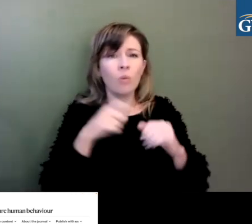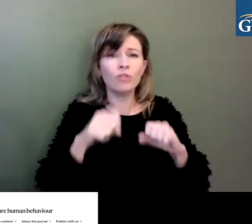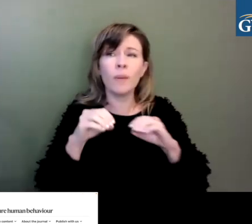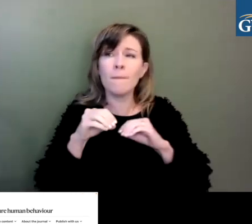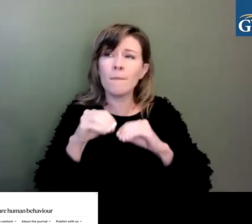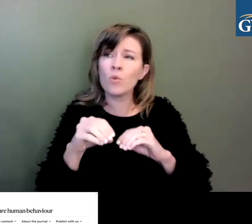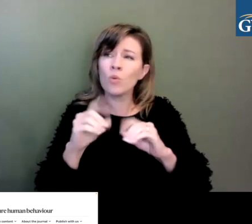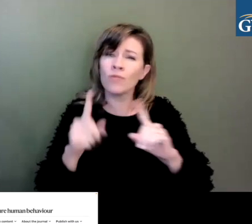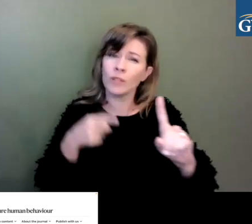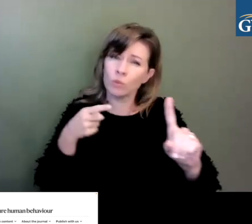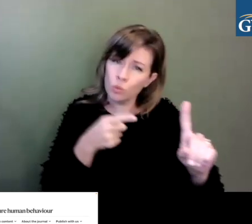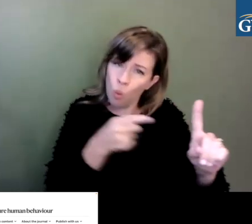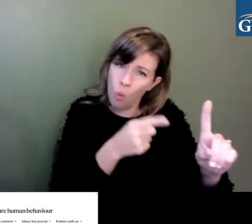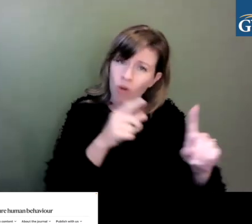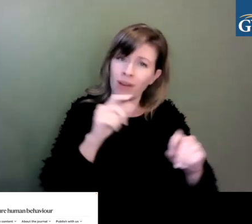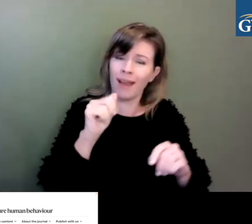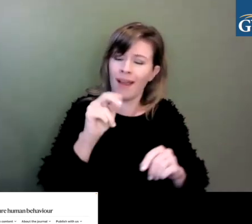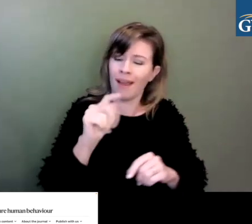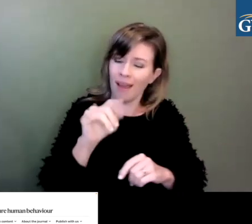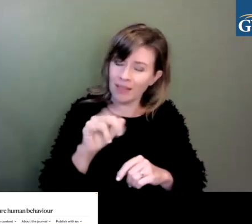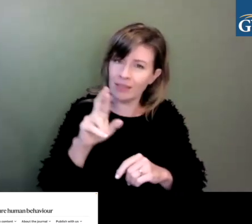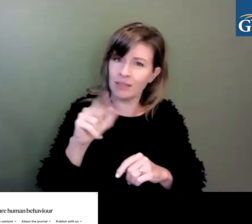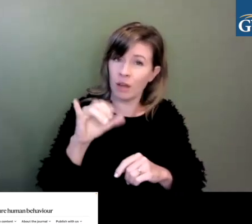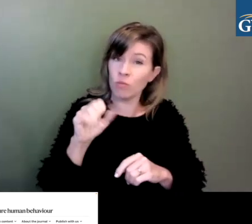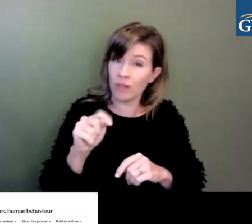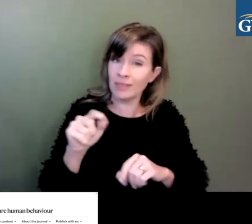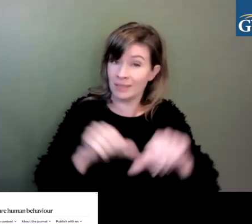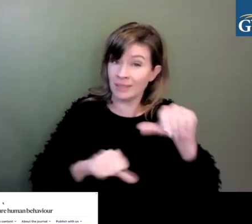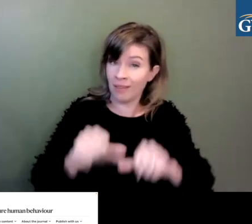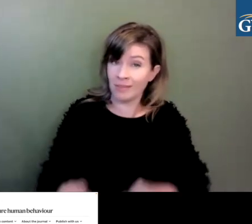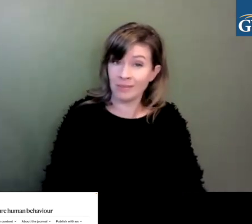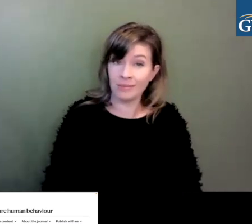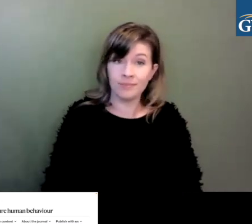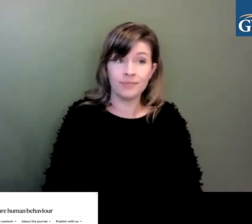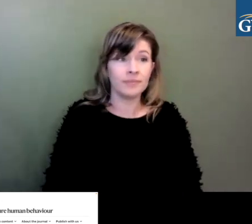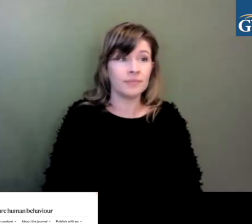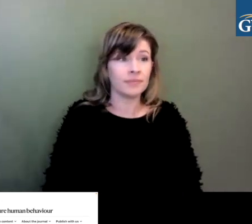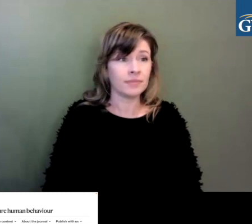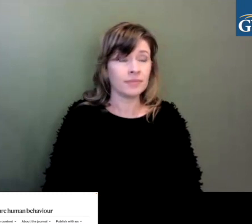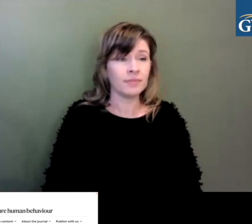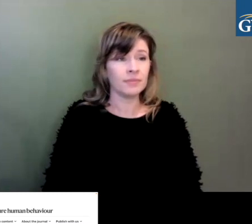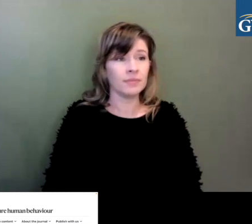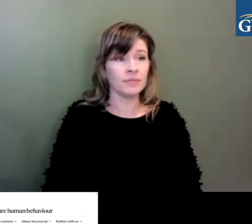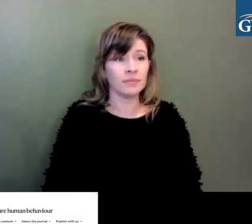should move forward or toward an anti-racist science.